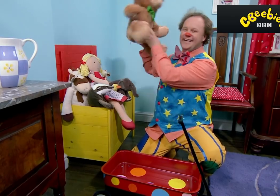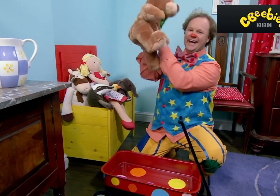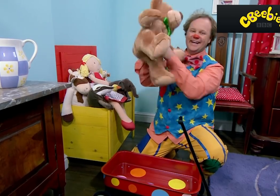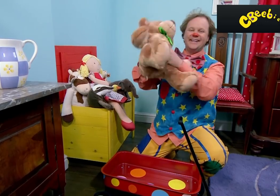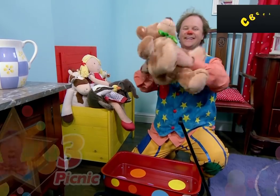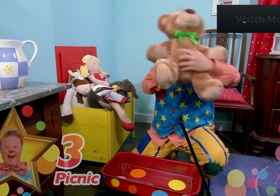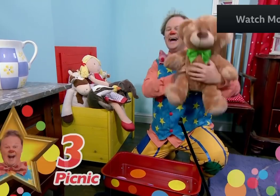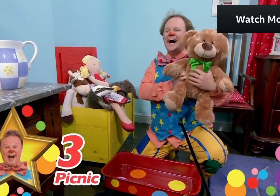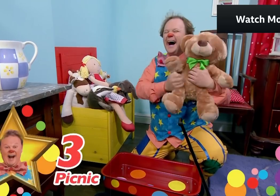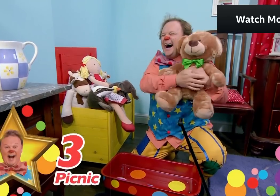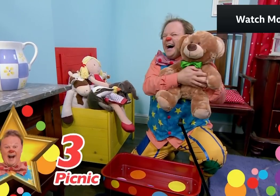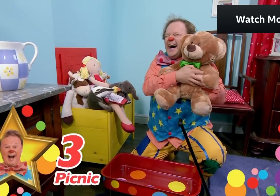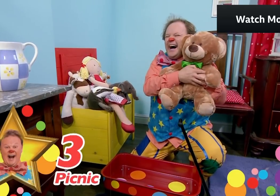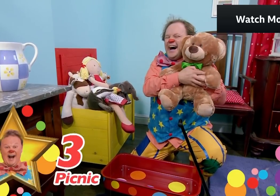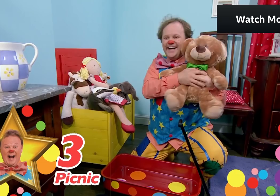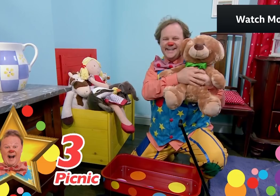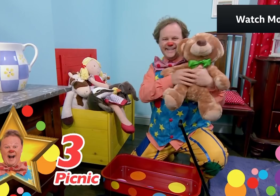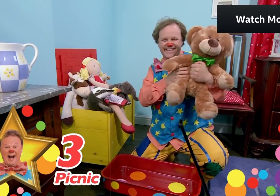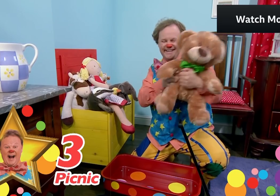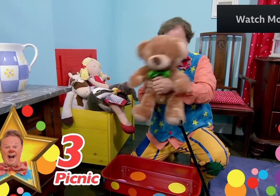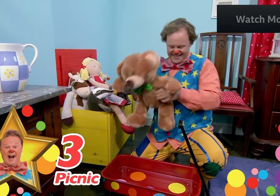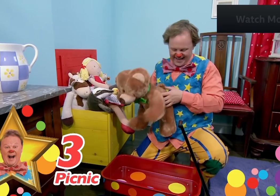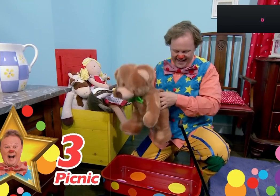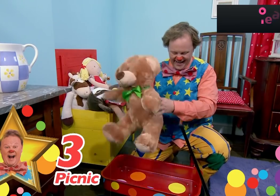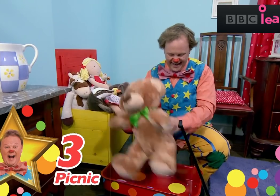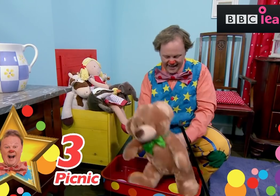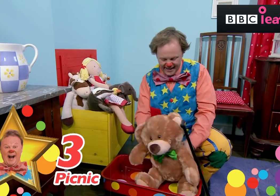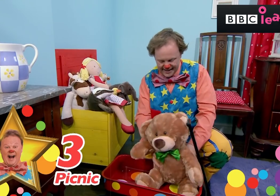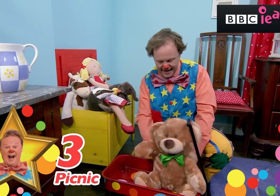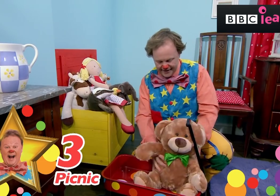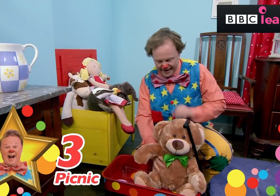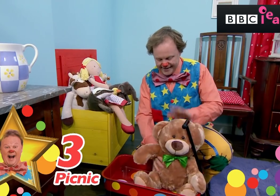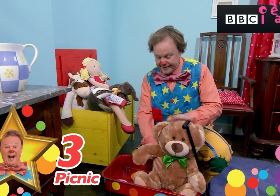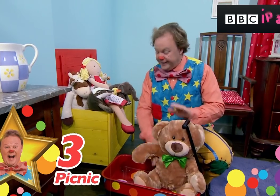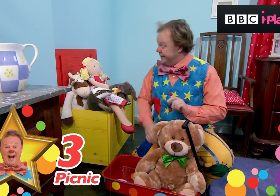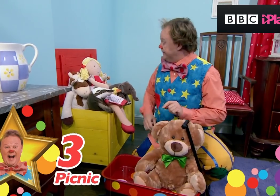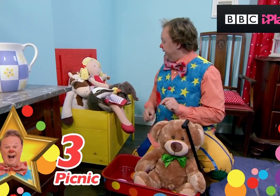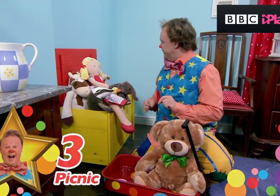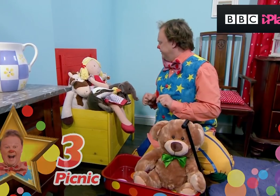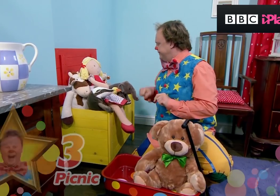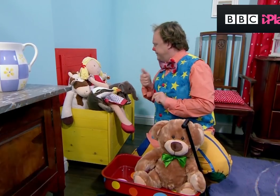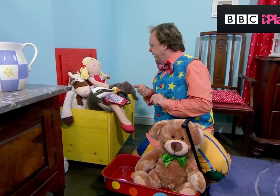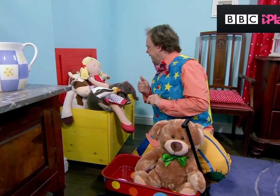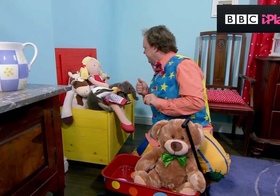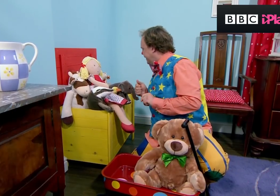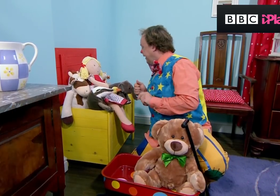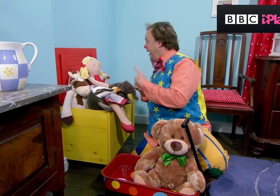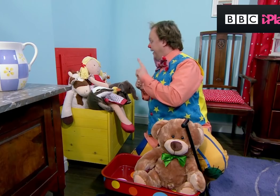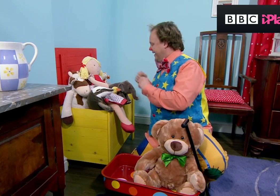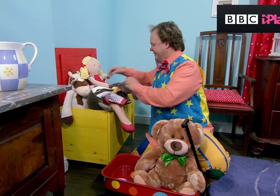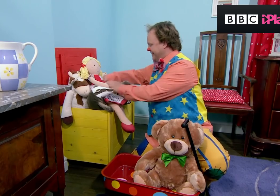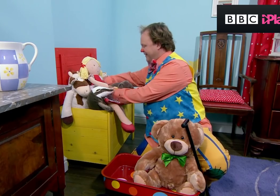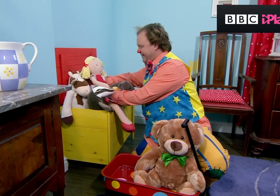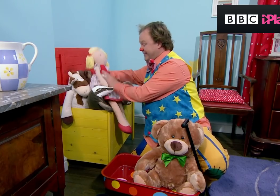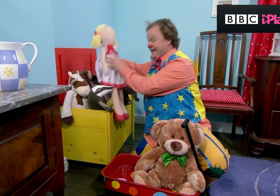yes hello teddy teddy there you go ted right who's next uh ah yes of course wait